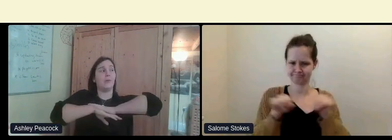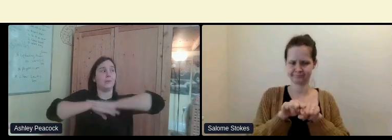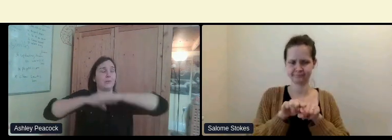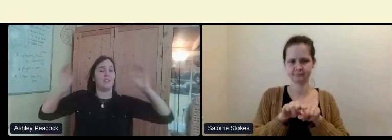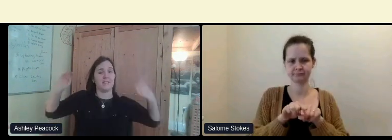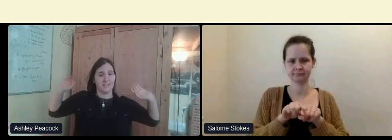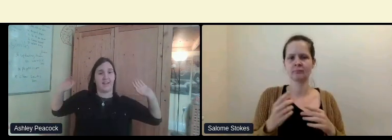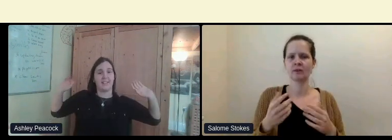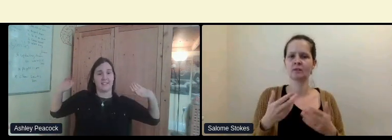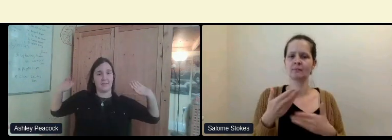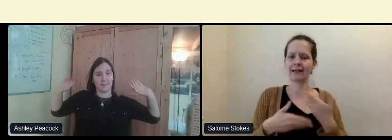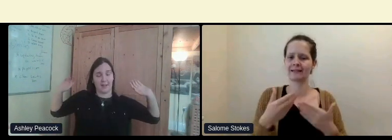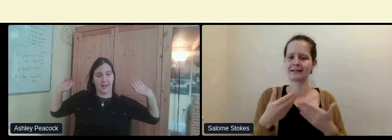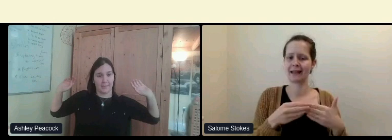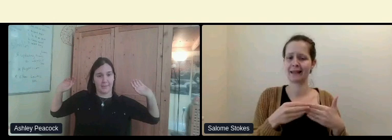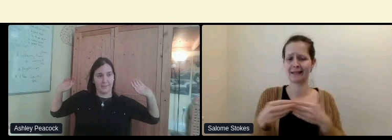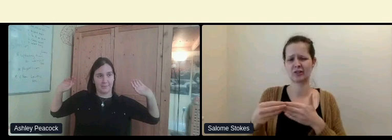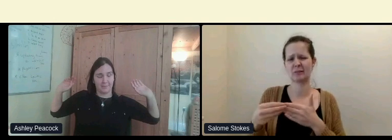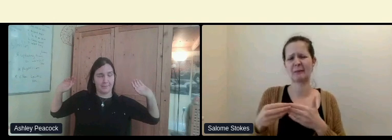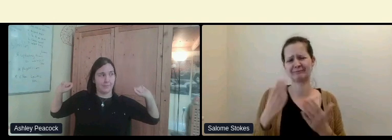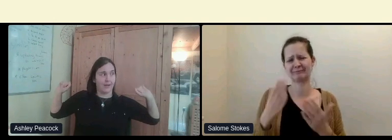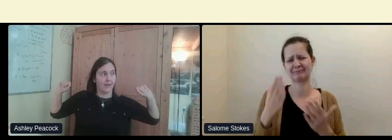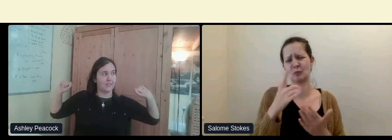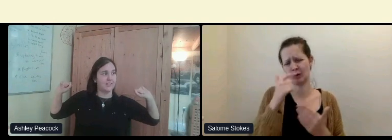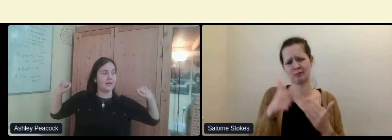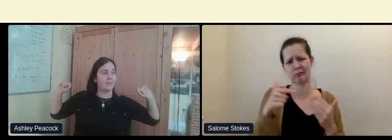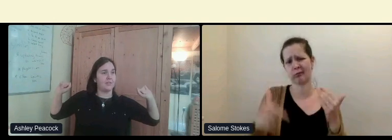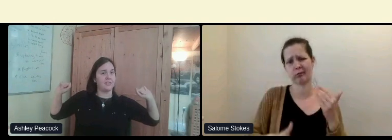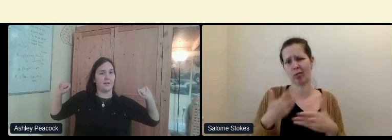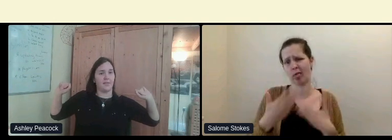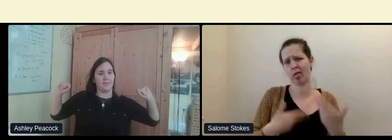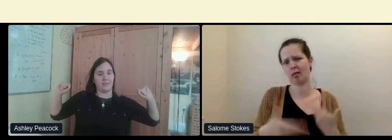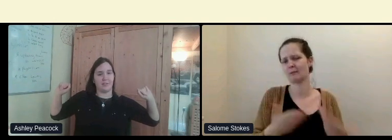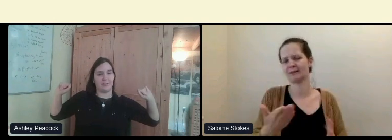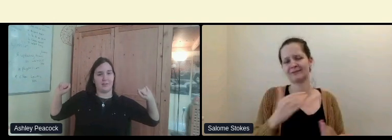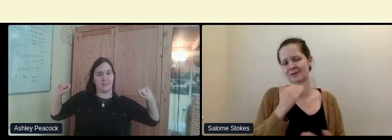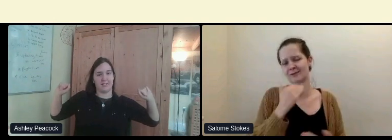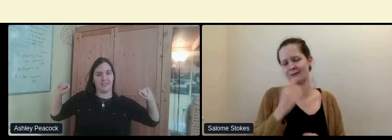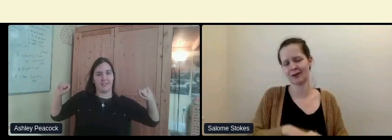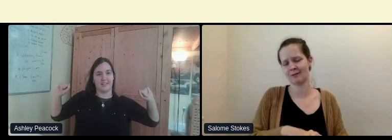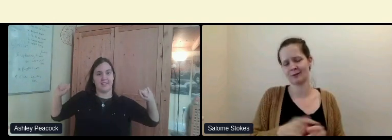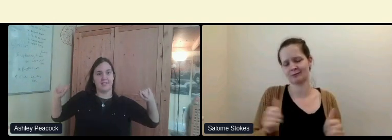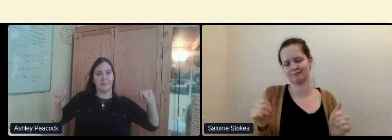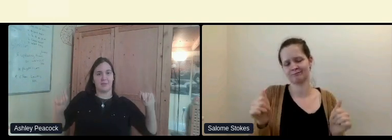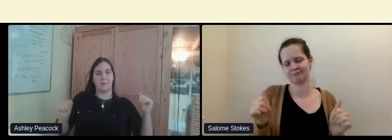talk within its entire self. Just to kind of bridge it down to 60 seconds or so,